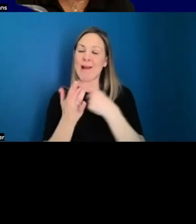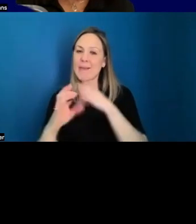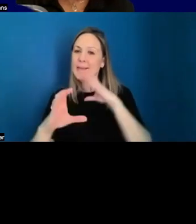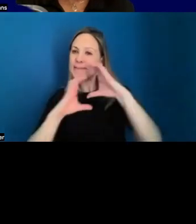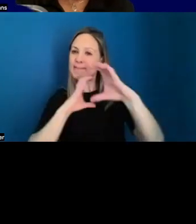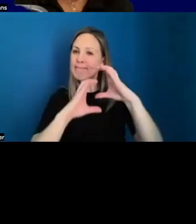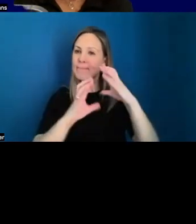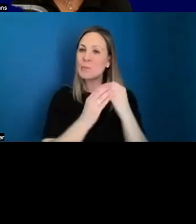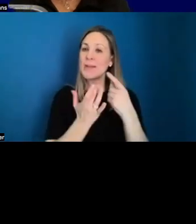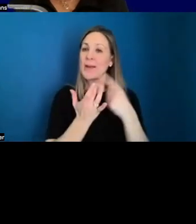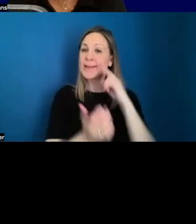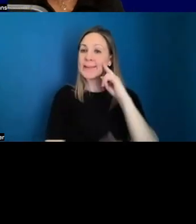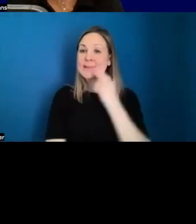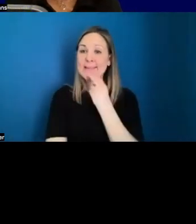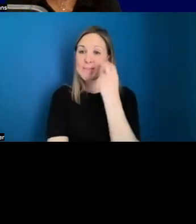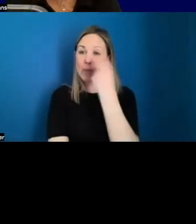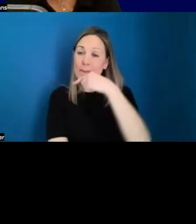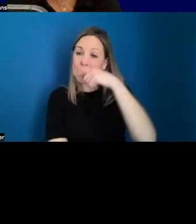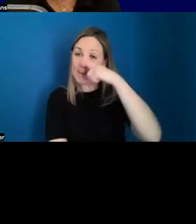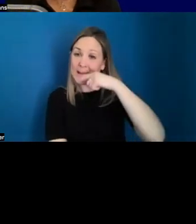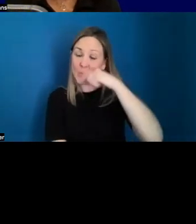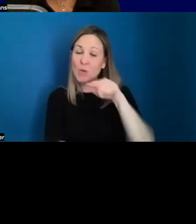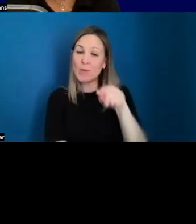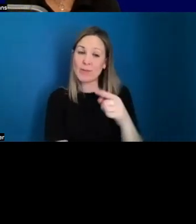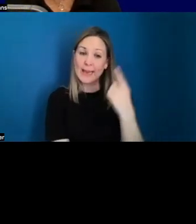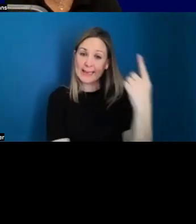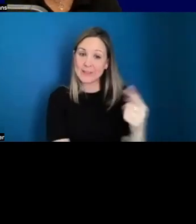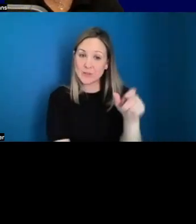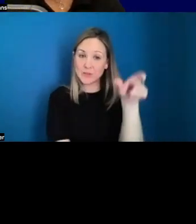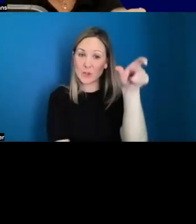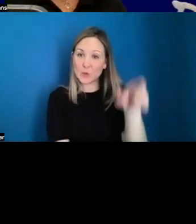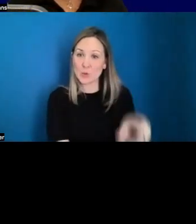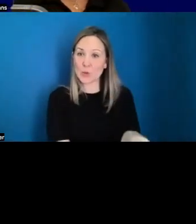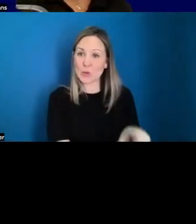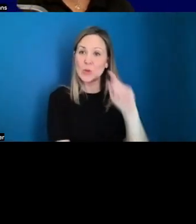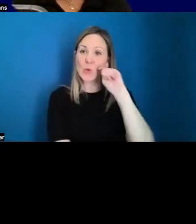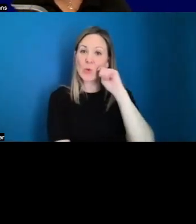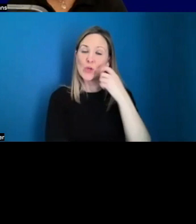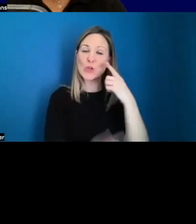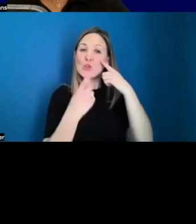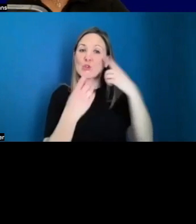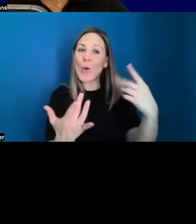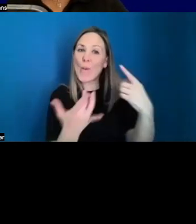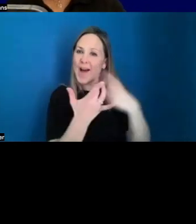members the individual would often instigate showing others this method using a visual